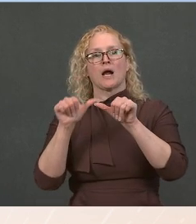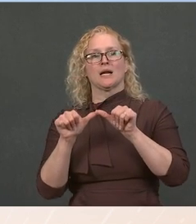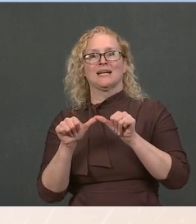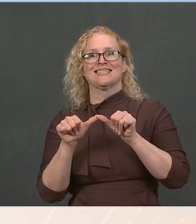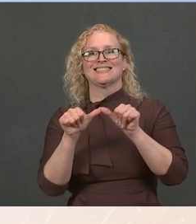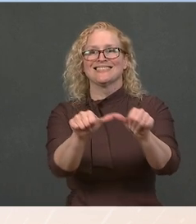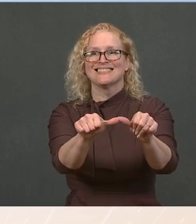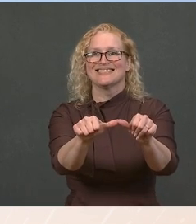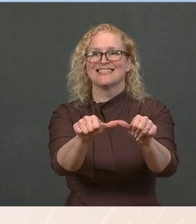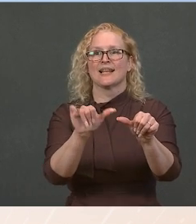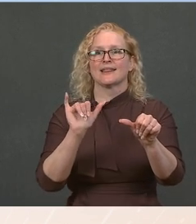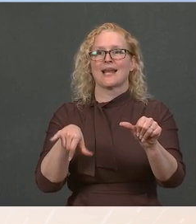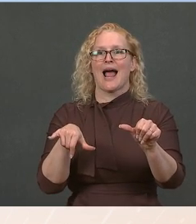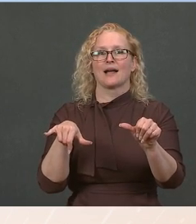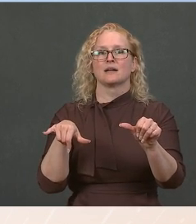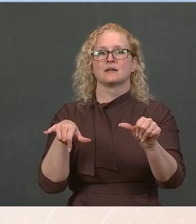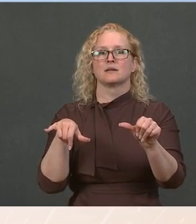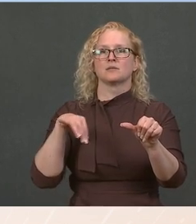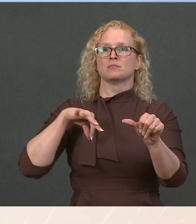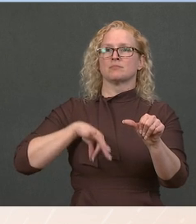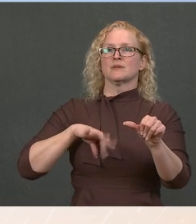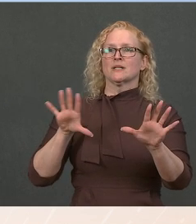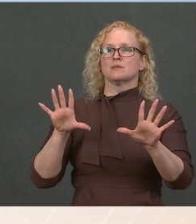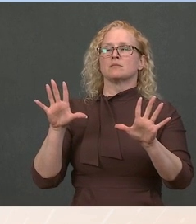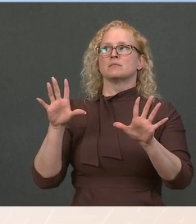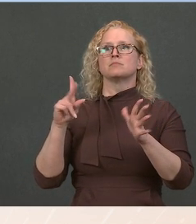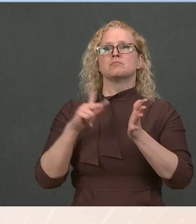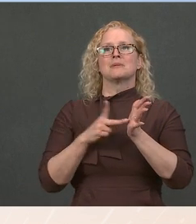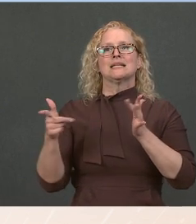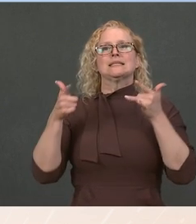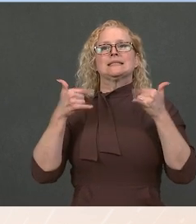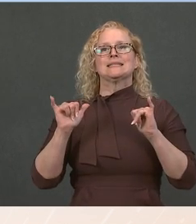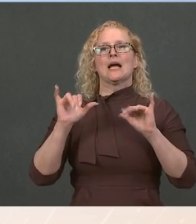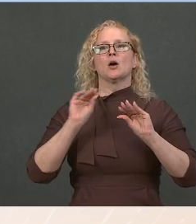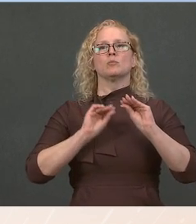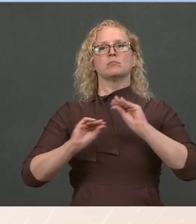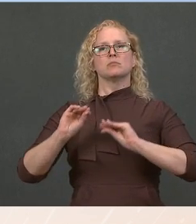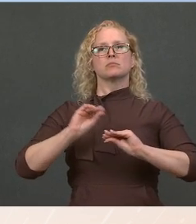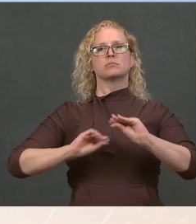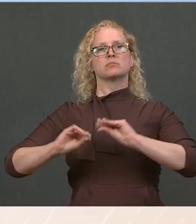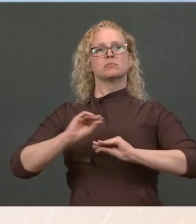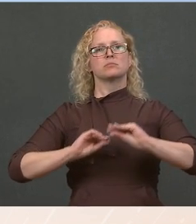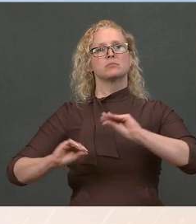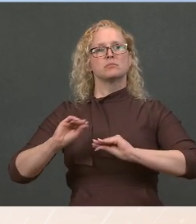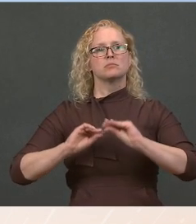They're able to have those extra dollars so that they can, you know, buy supplies for their kids, so that they can make sure